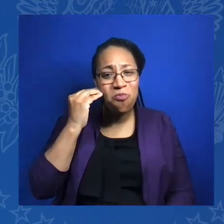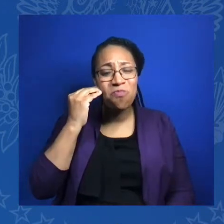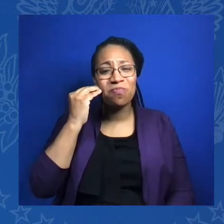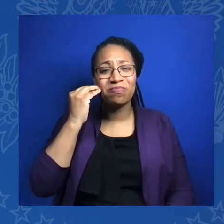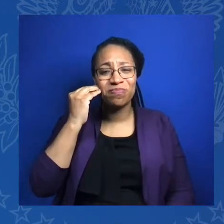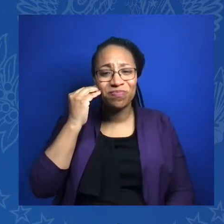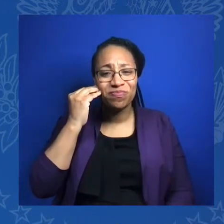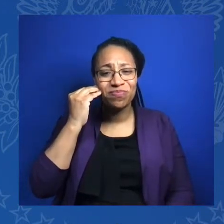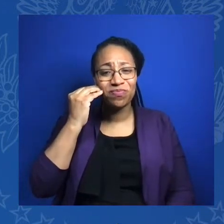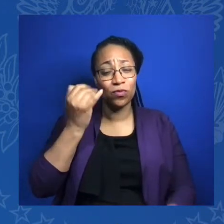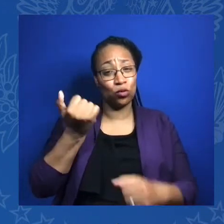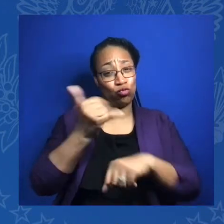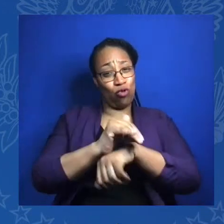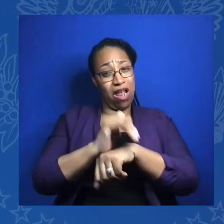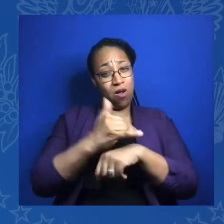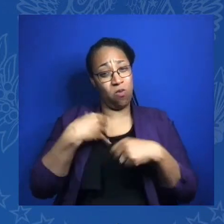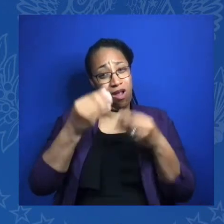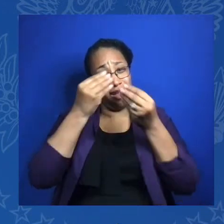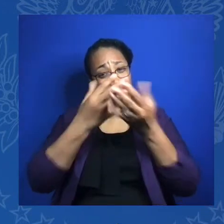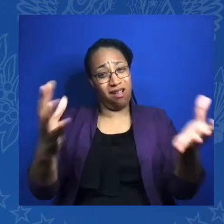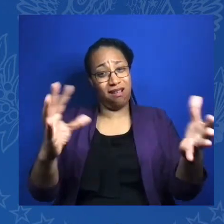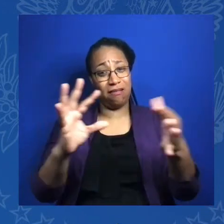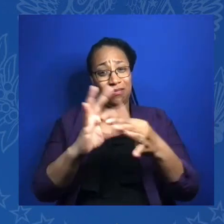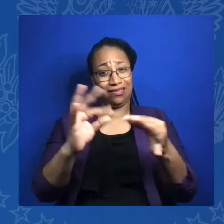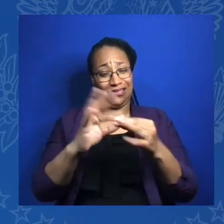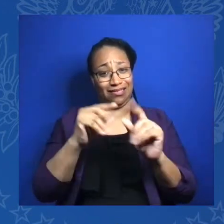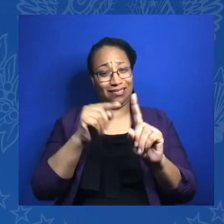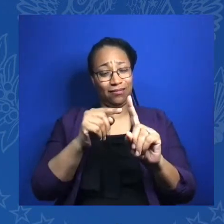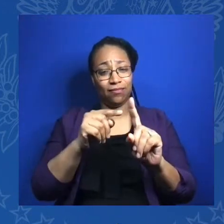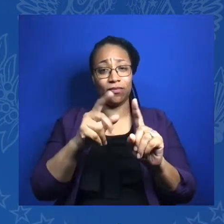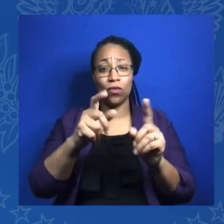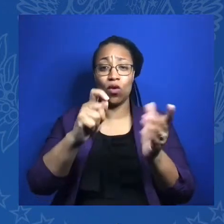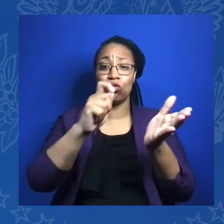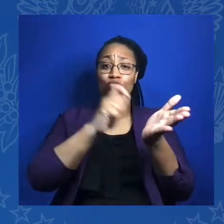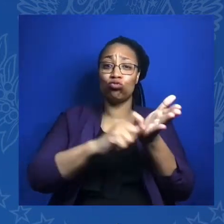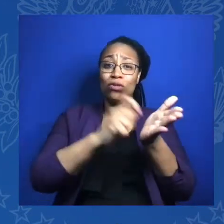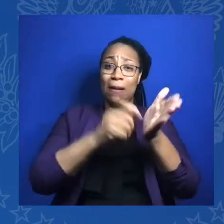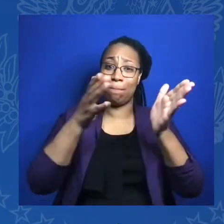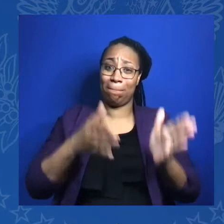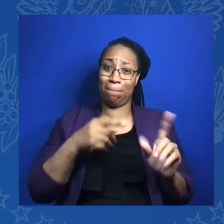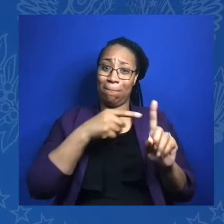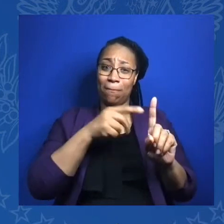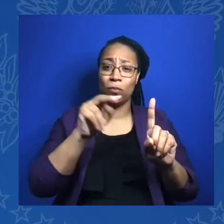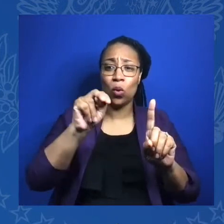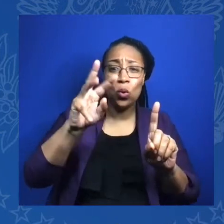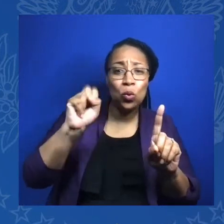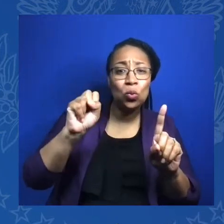Tonight, our message is this: Journalism is not a crime. Evan and Austin should be released immediately,